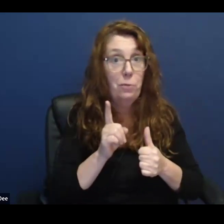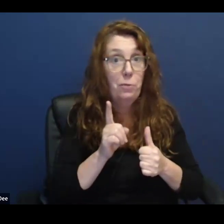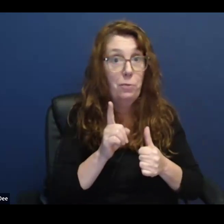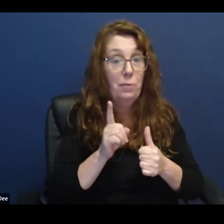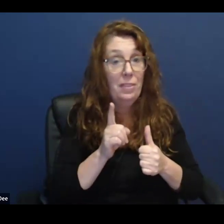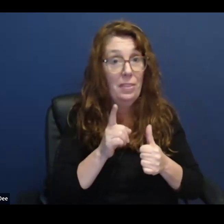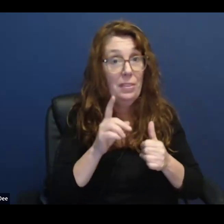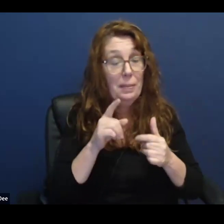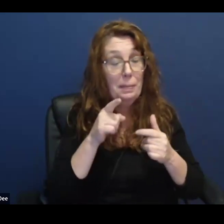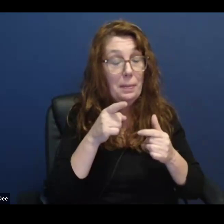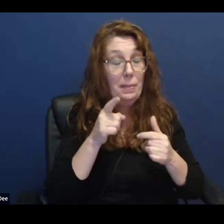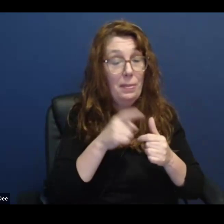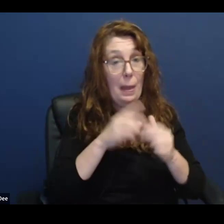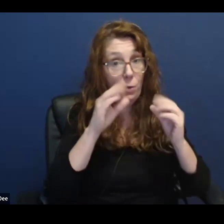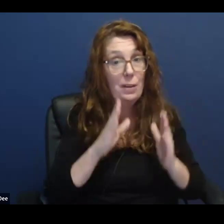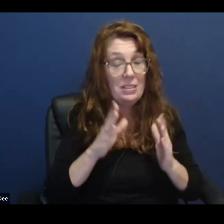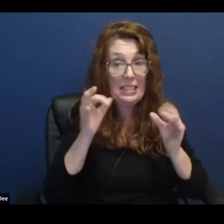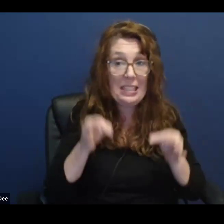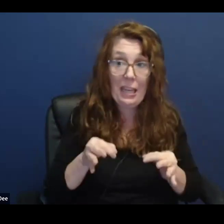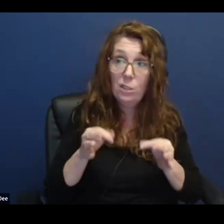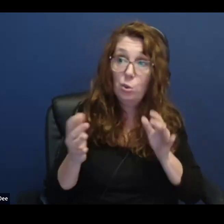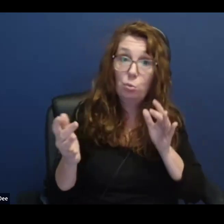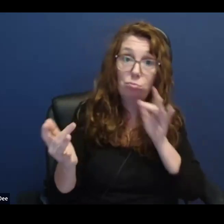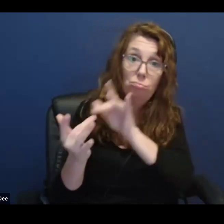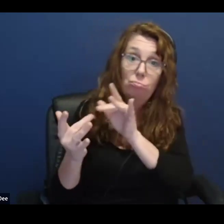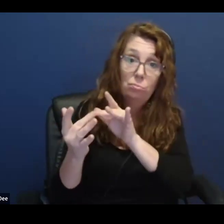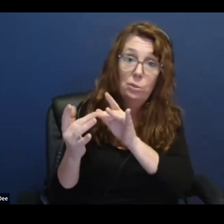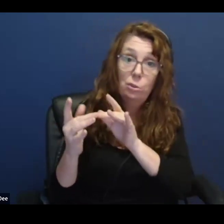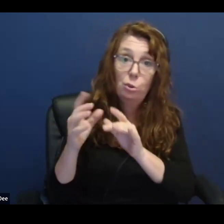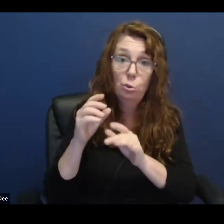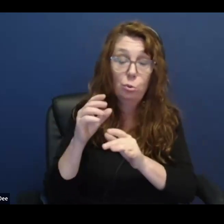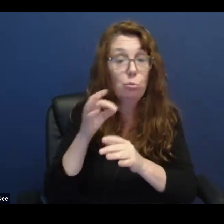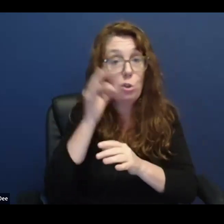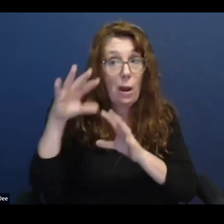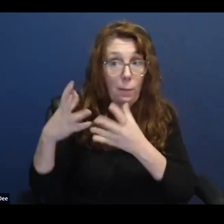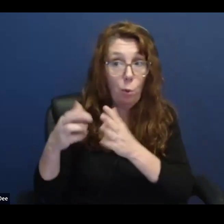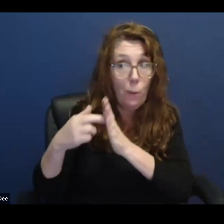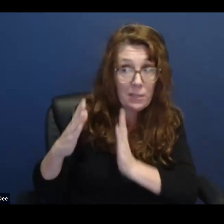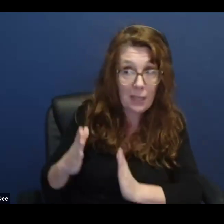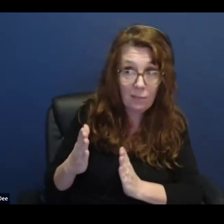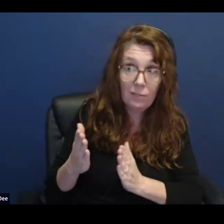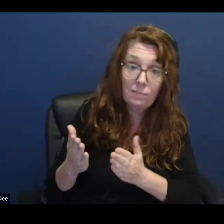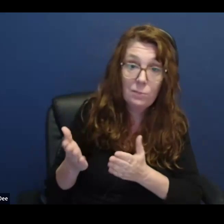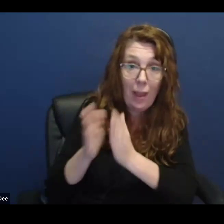was to reach out to a tribal representative um and to seek some information and input. And that's a